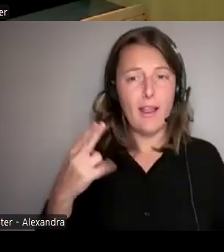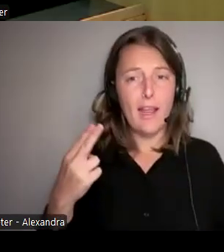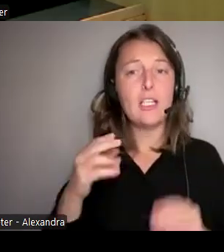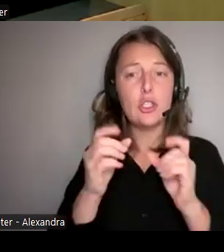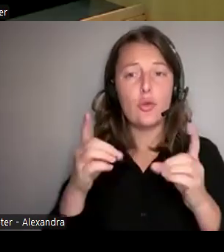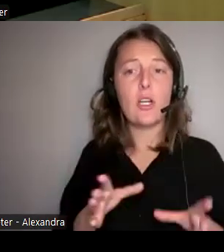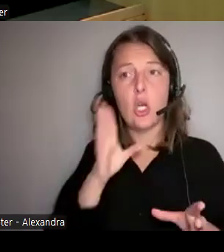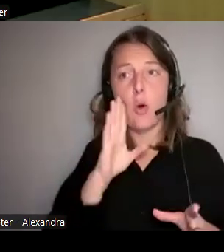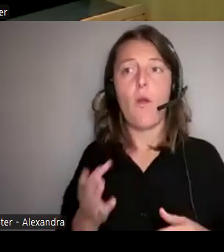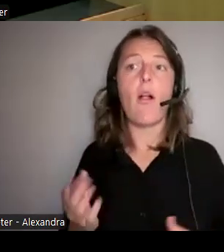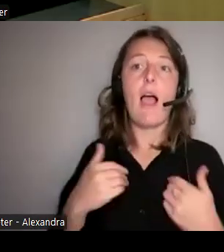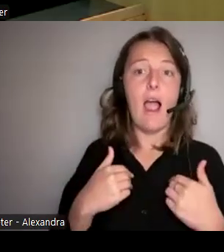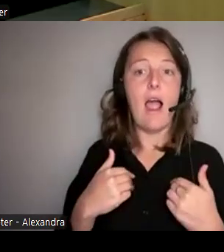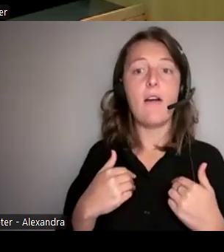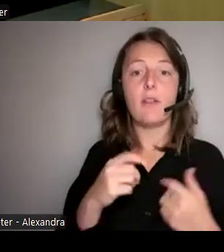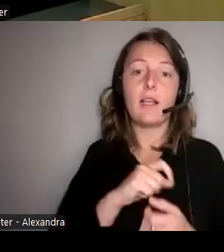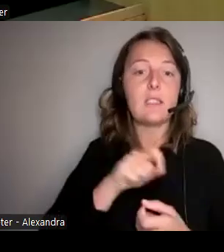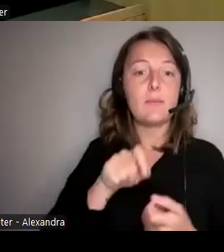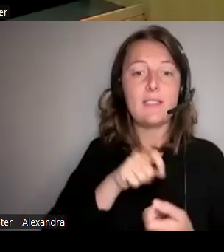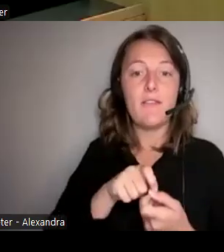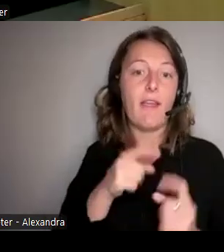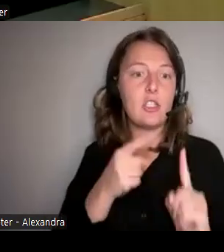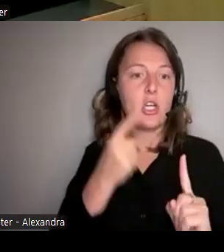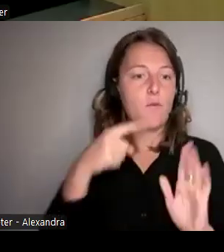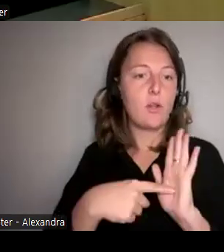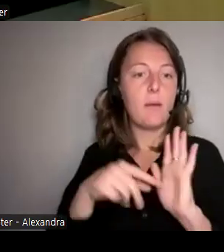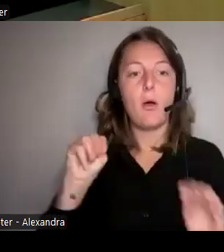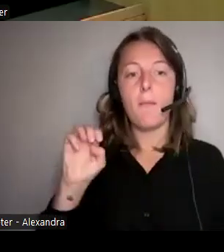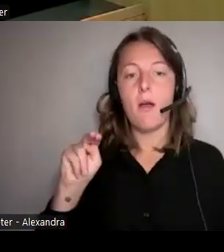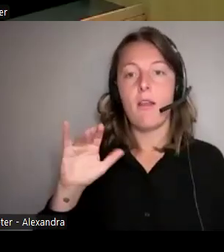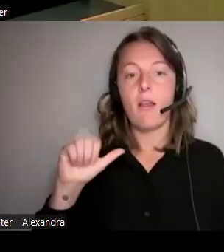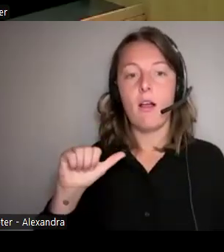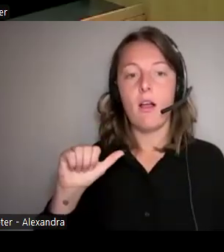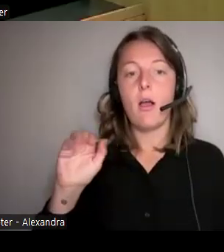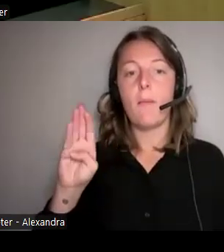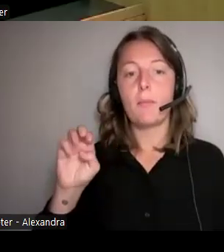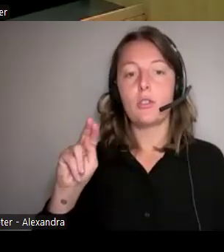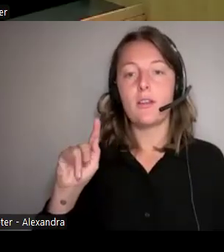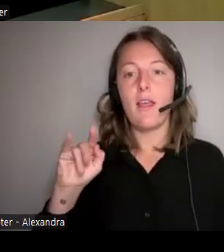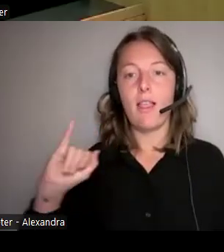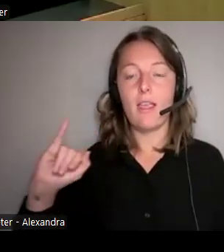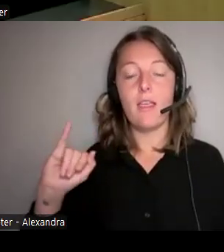a specific agenda. For instance, Monica Bertnoli um who is the previous director was interested in